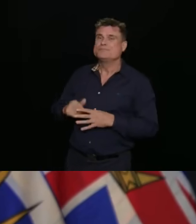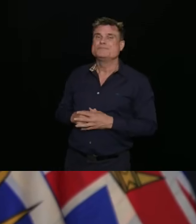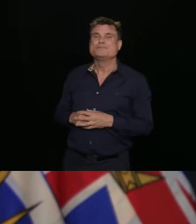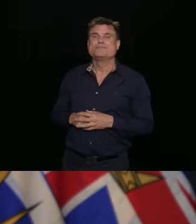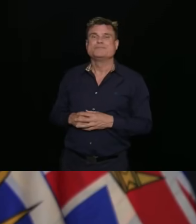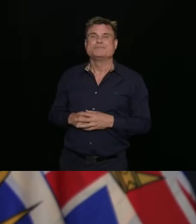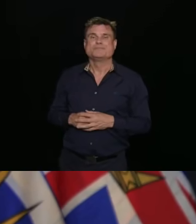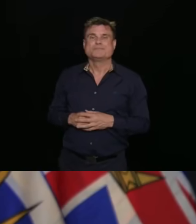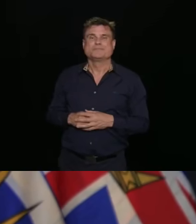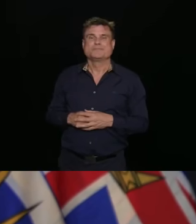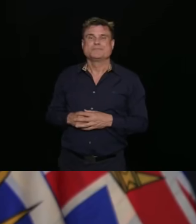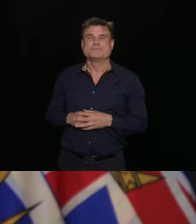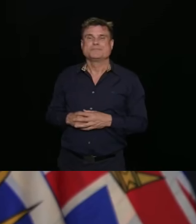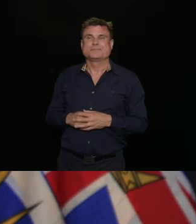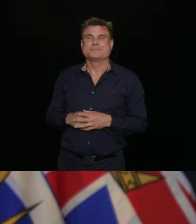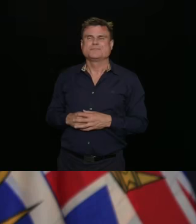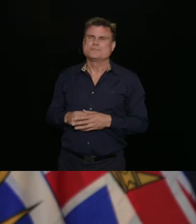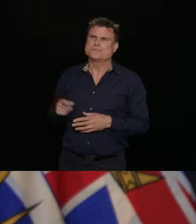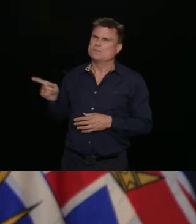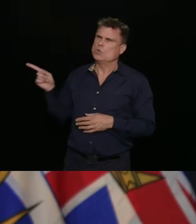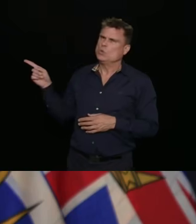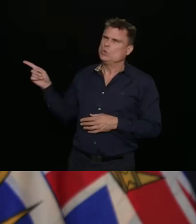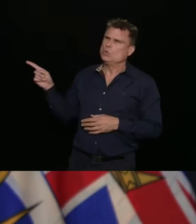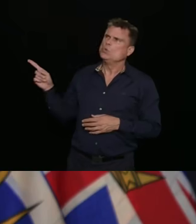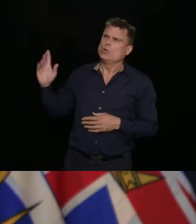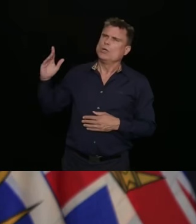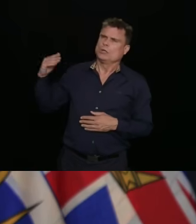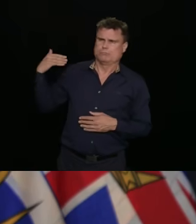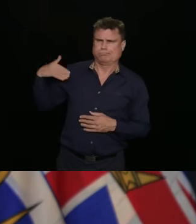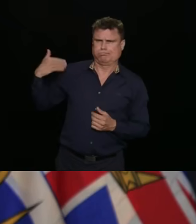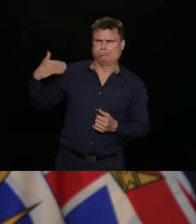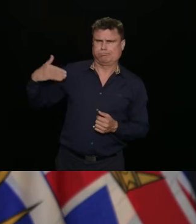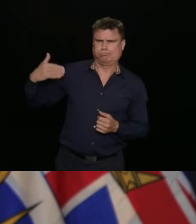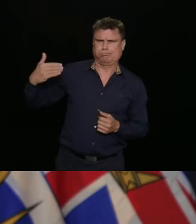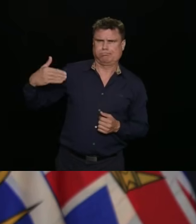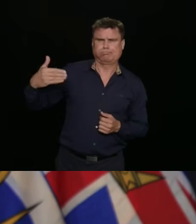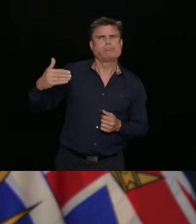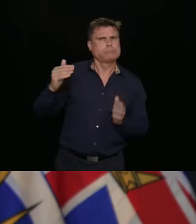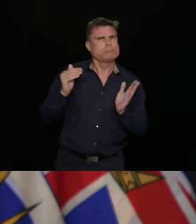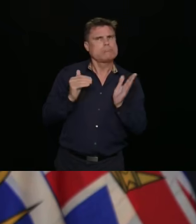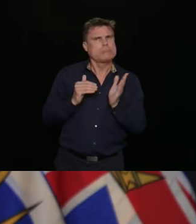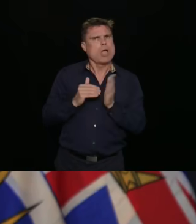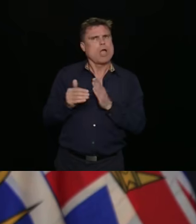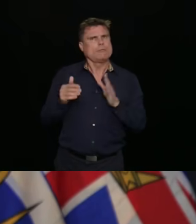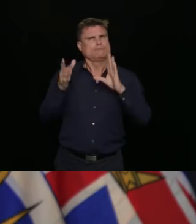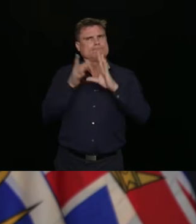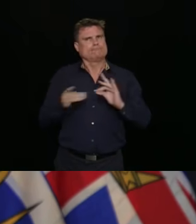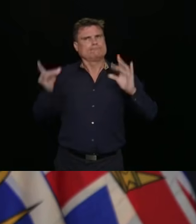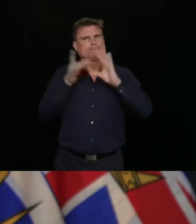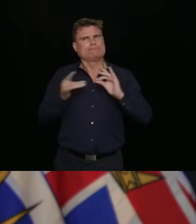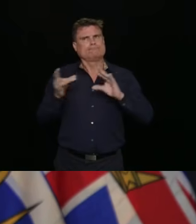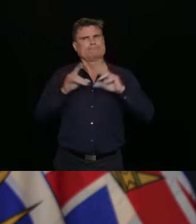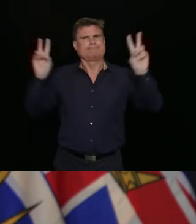it's a worker issue, but also public health, to ensure the COVID safety plans are adhered to.